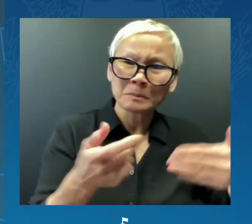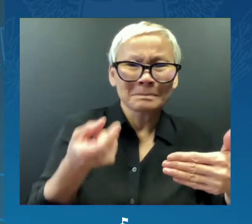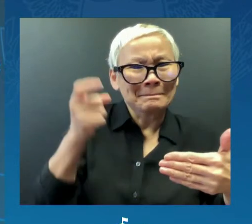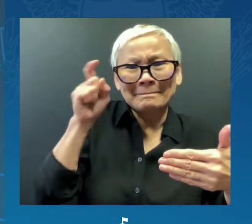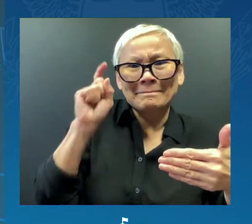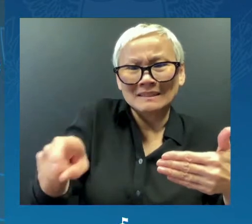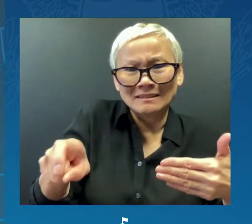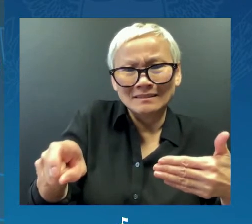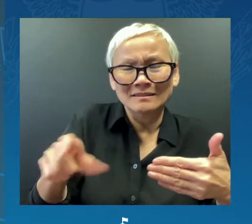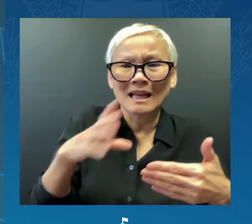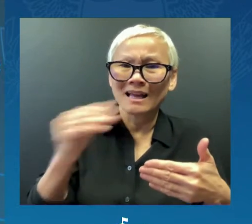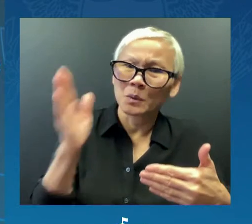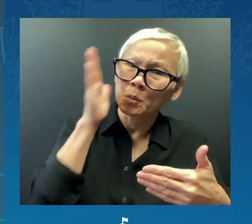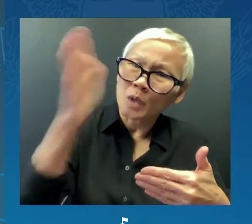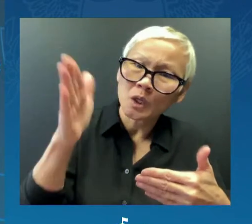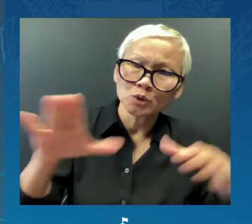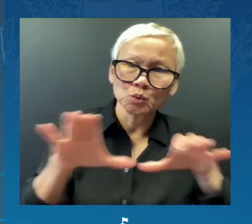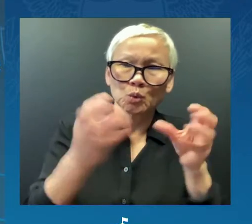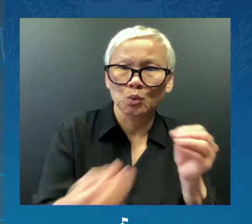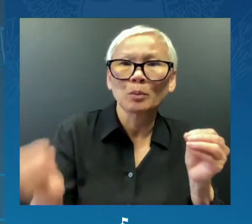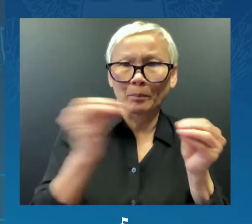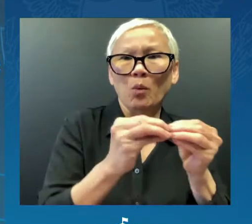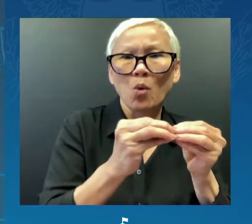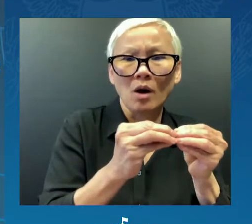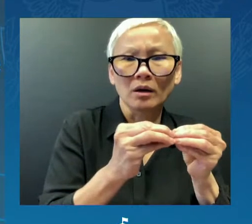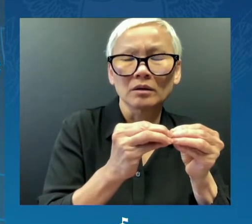Which brings me back, then, to Africa's young leaders.